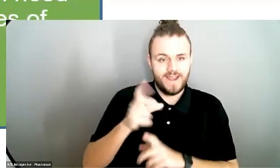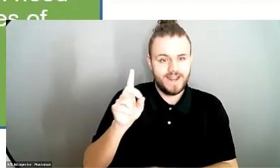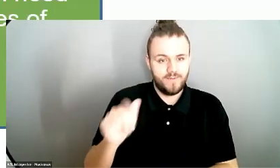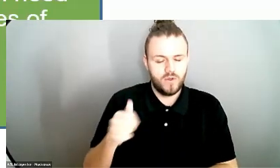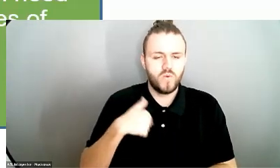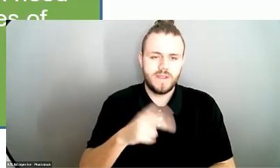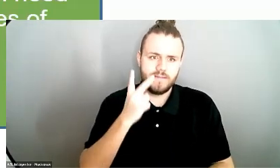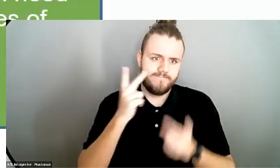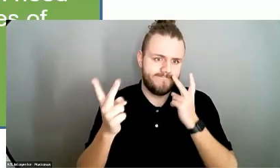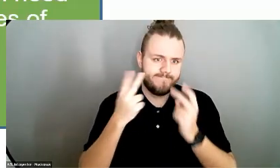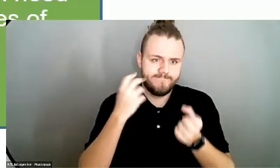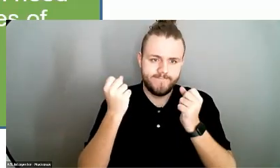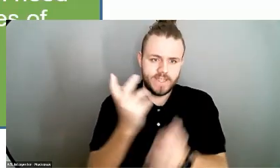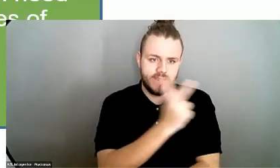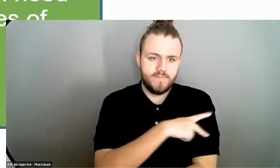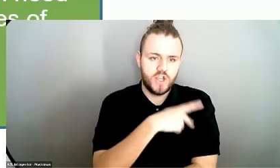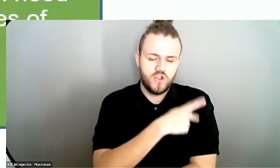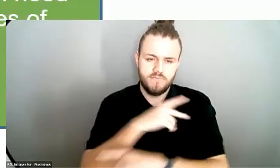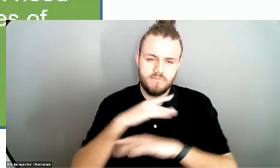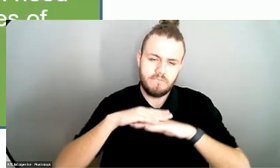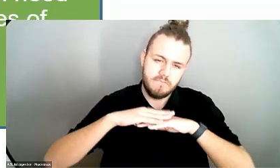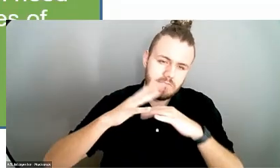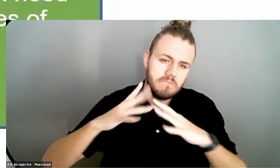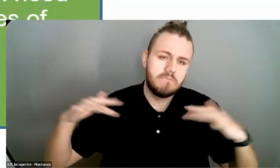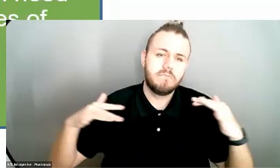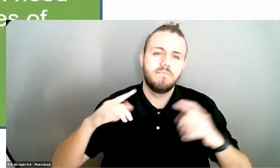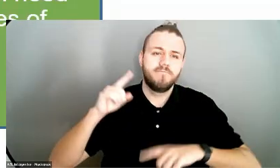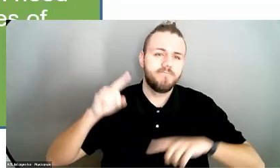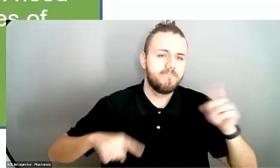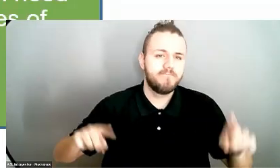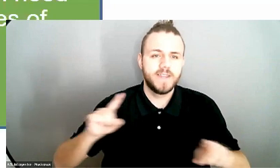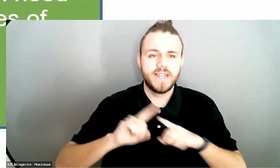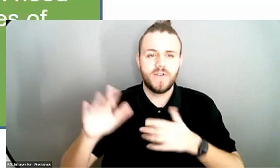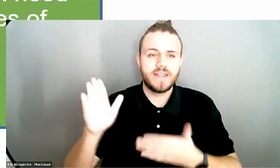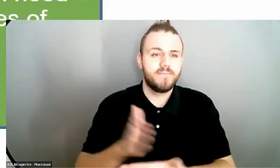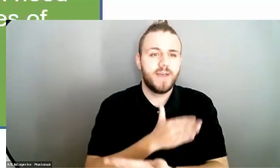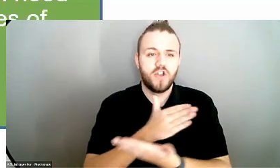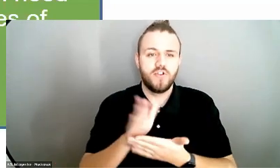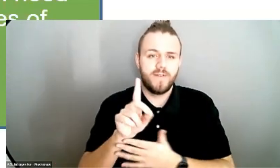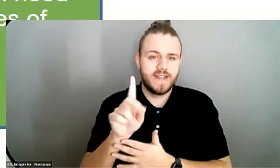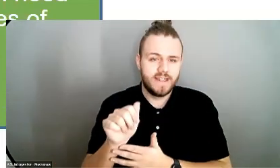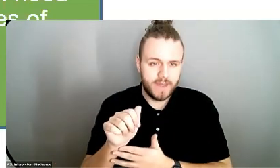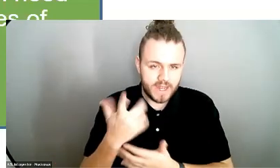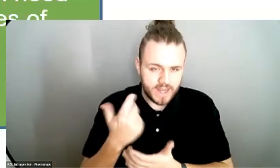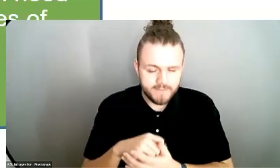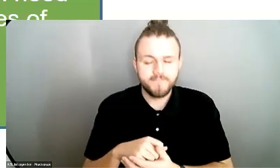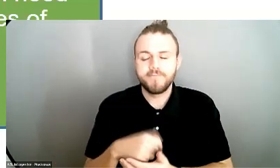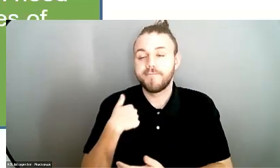a large diversity in the spectrum of disability. So we see patients with